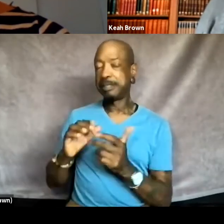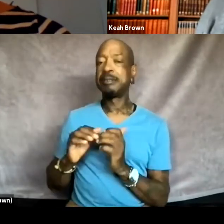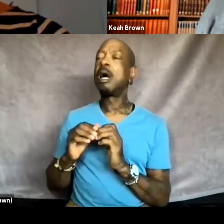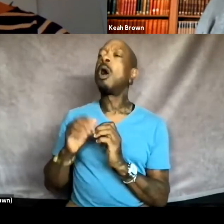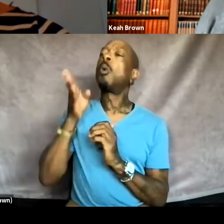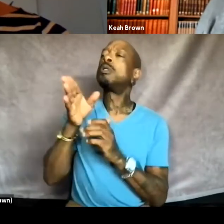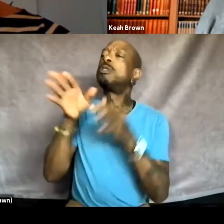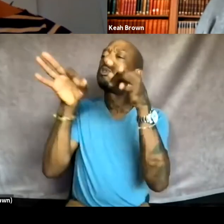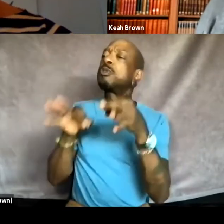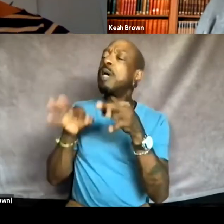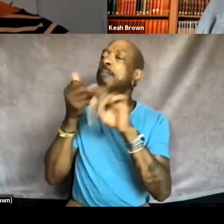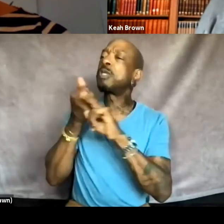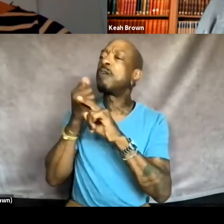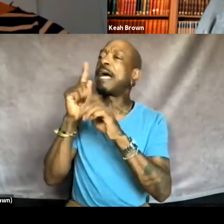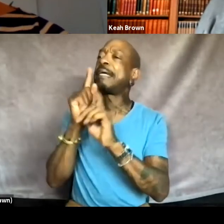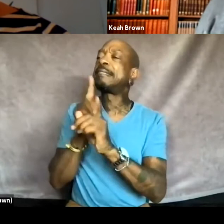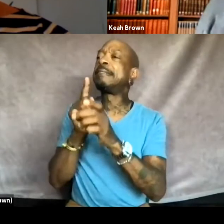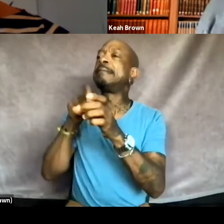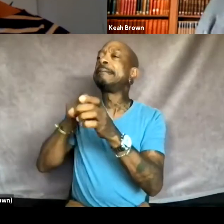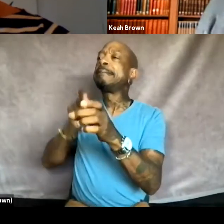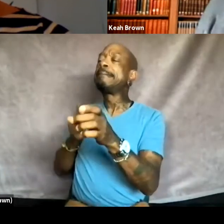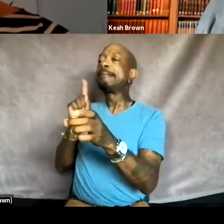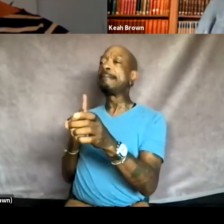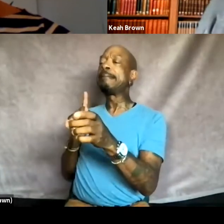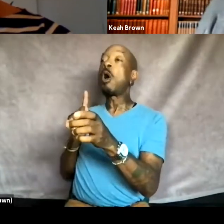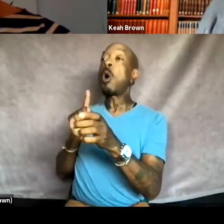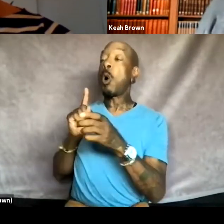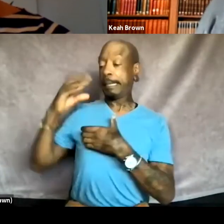extroverted or introverted or somewhere in the middle and then the second part of that